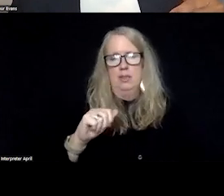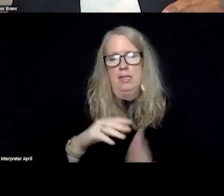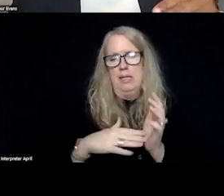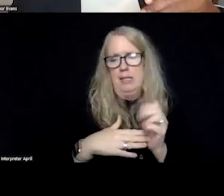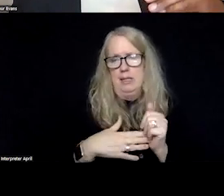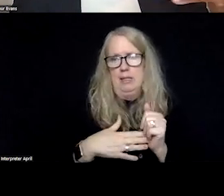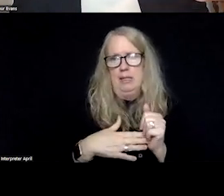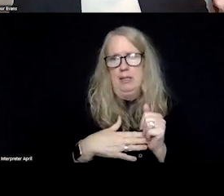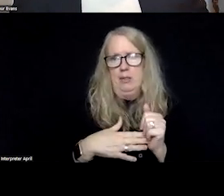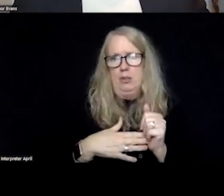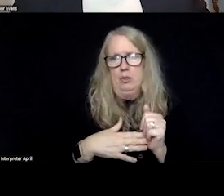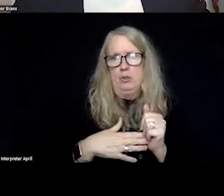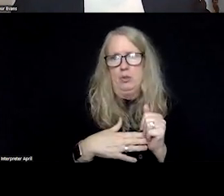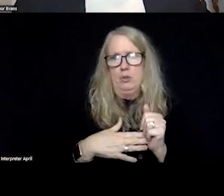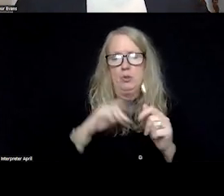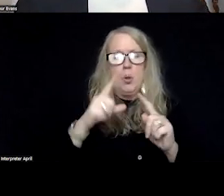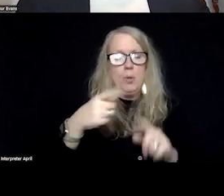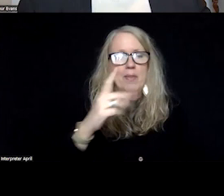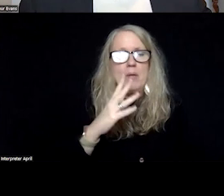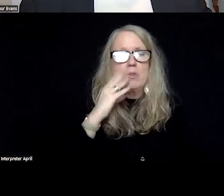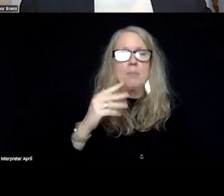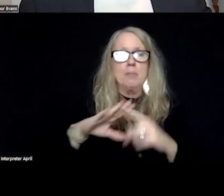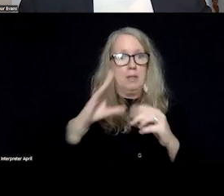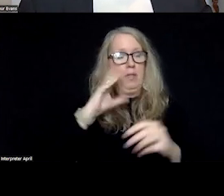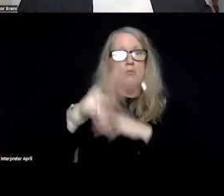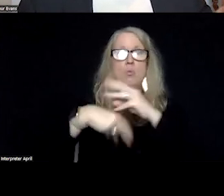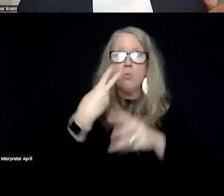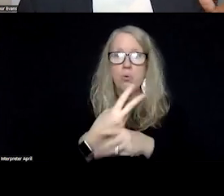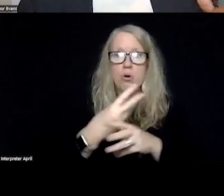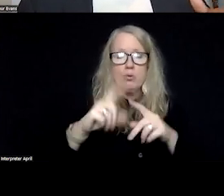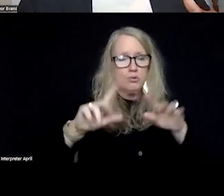THEY ARE EXPERIENCING REAL CHALLENGES, THEY ARE NOT WAITING 20 YEARS